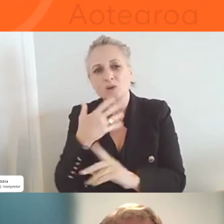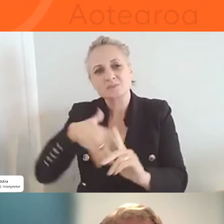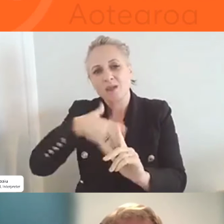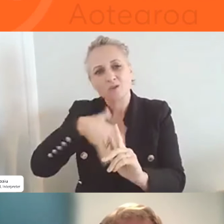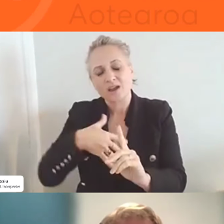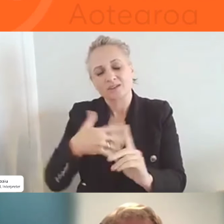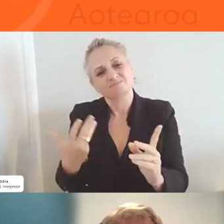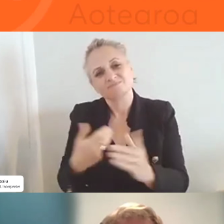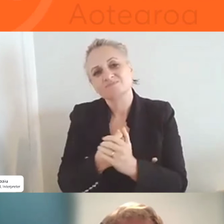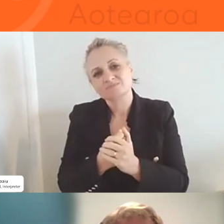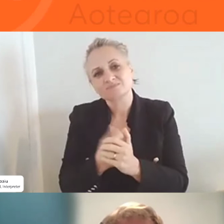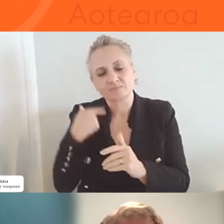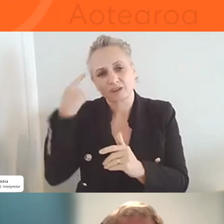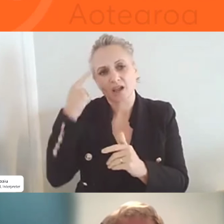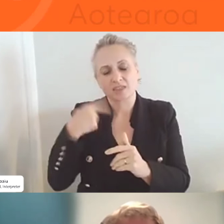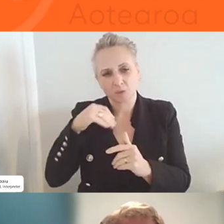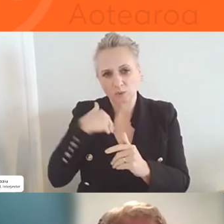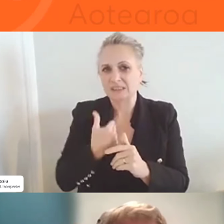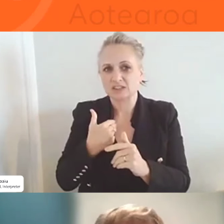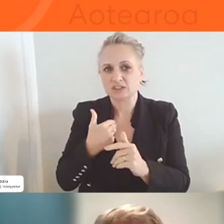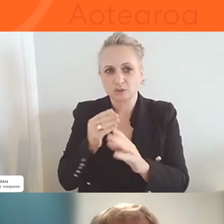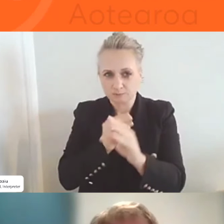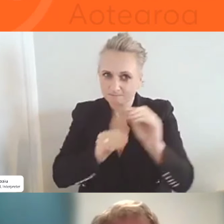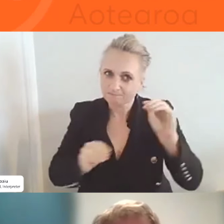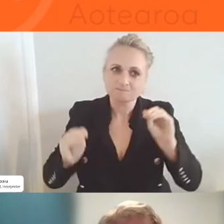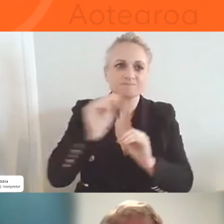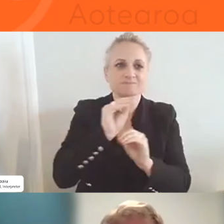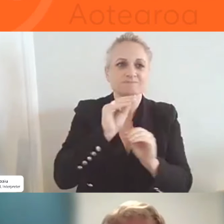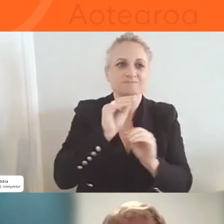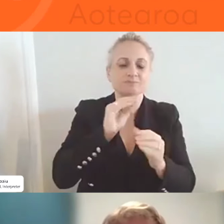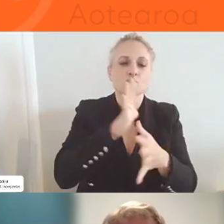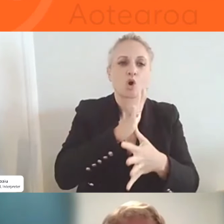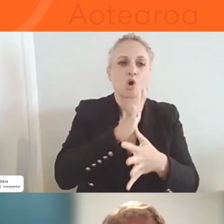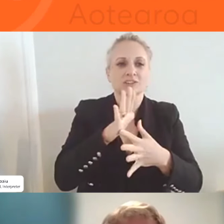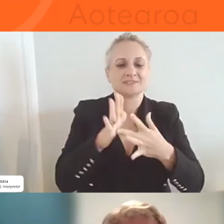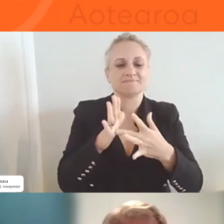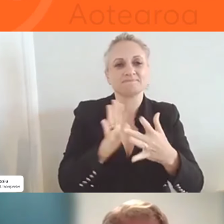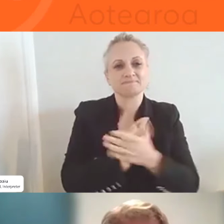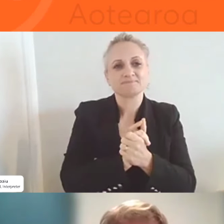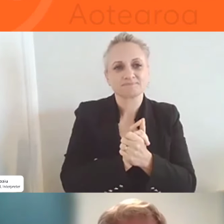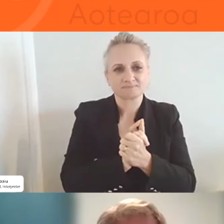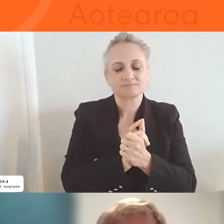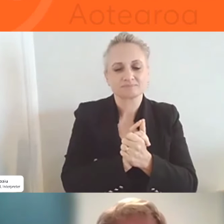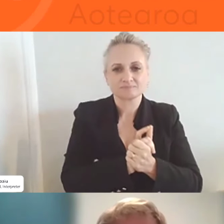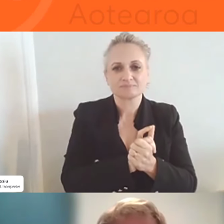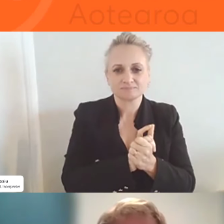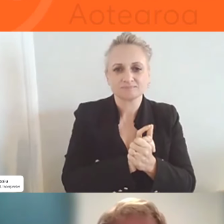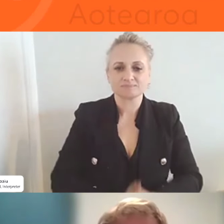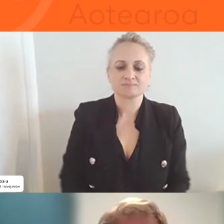I think we need to really make it one of the key topics moving